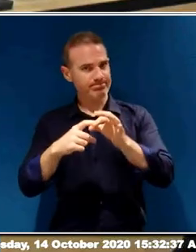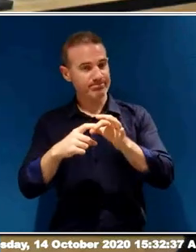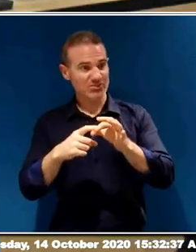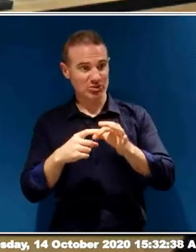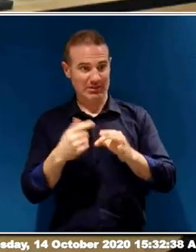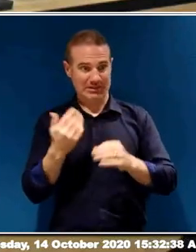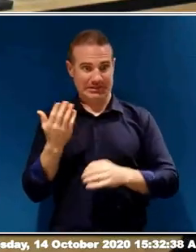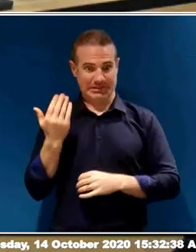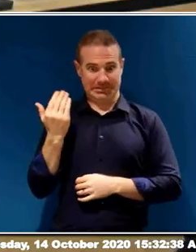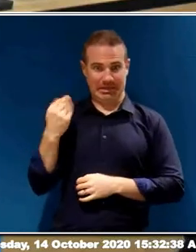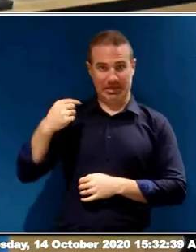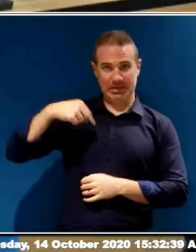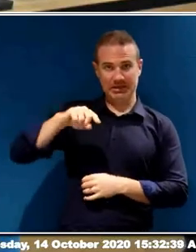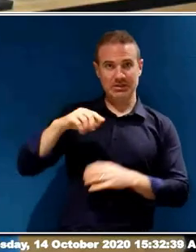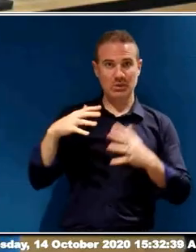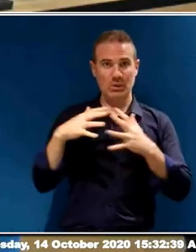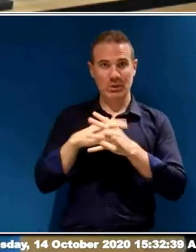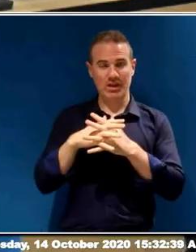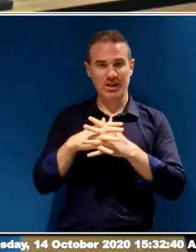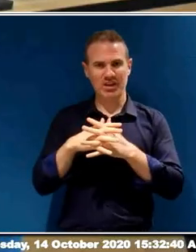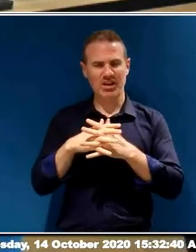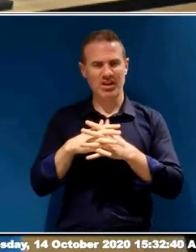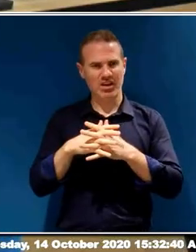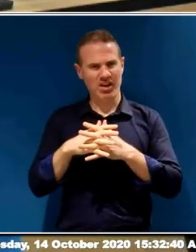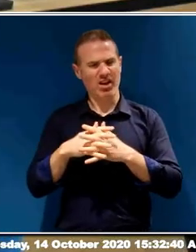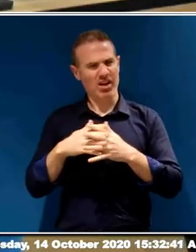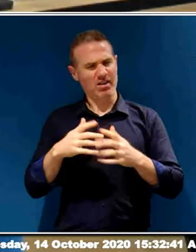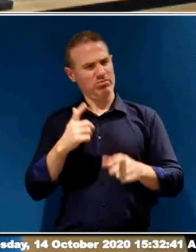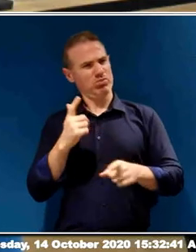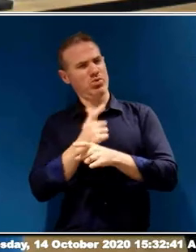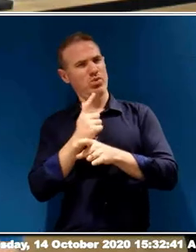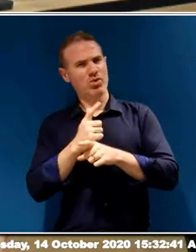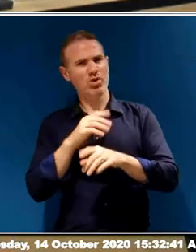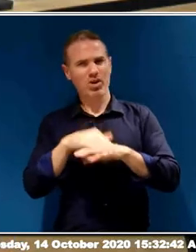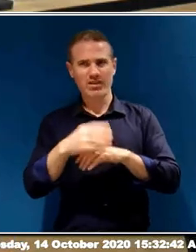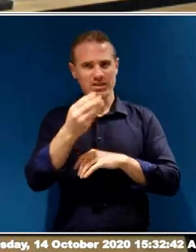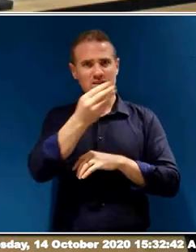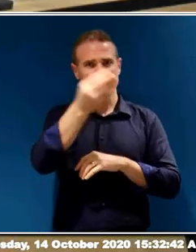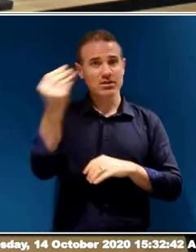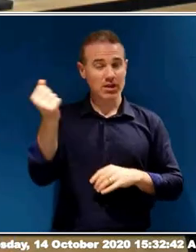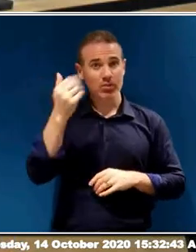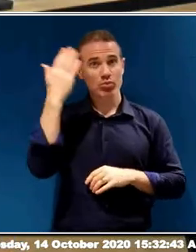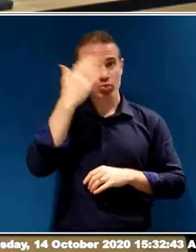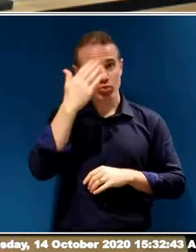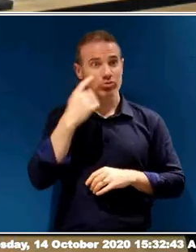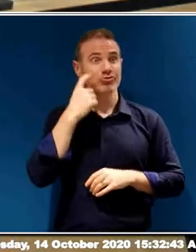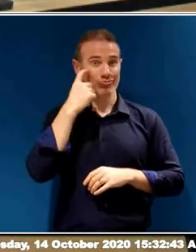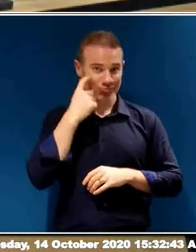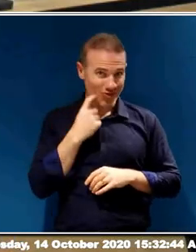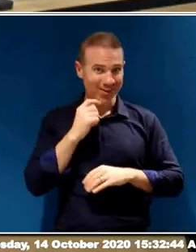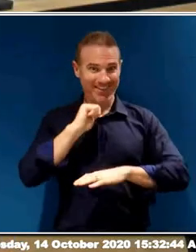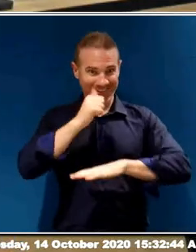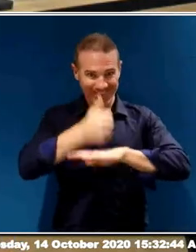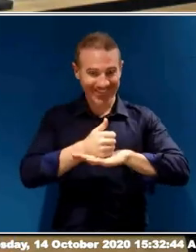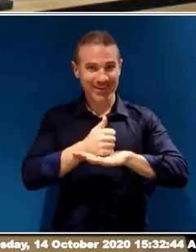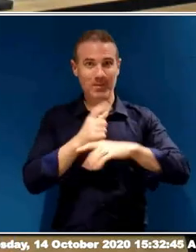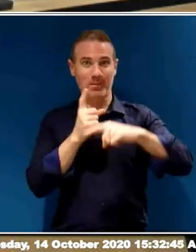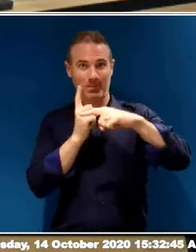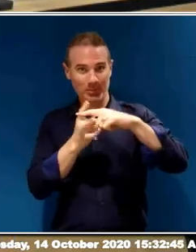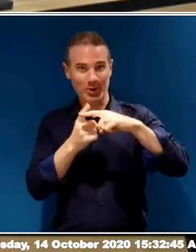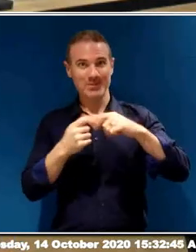tried positive behaviour support might drop back into old ways of teaching.